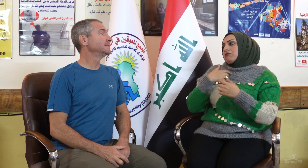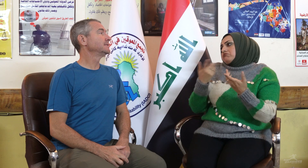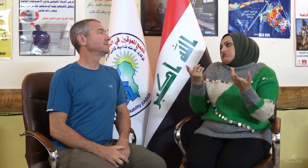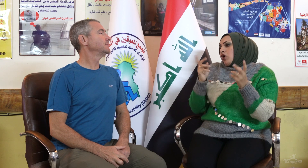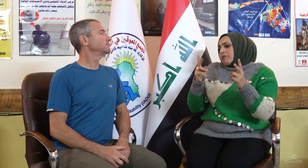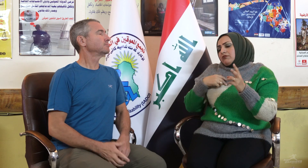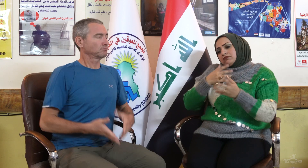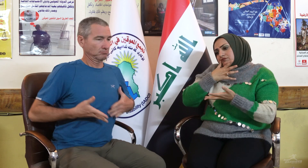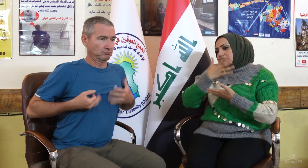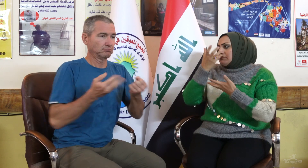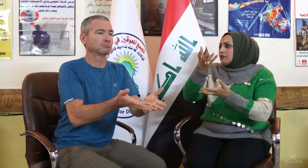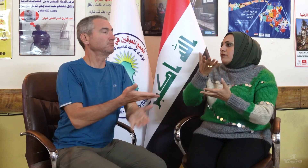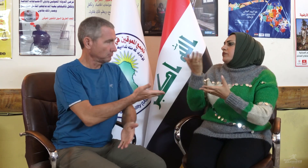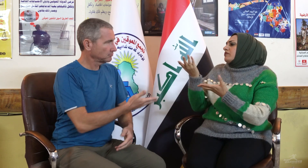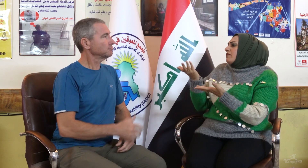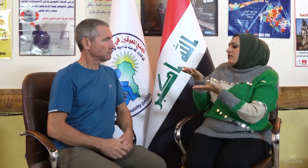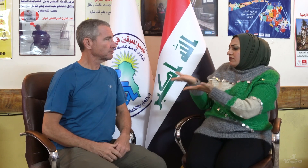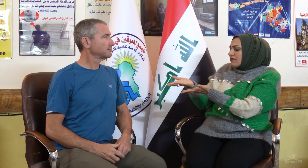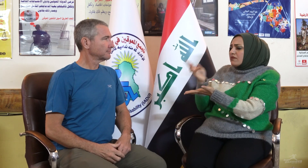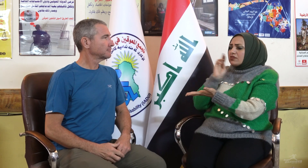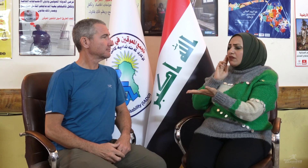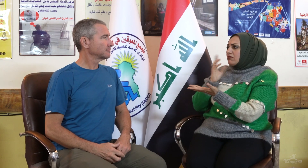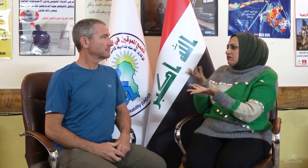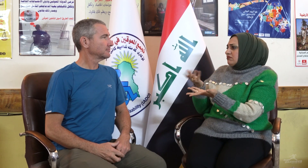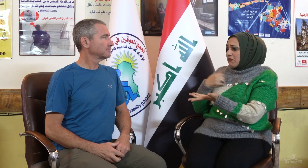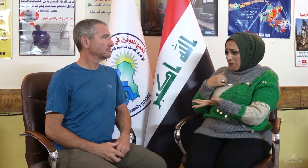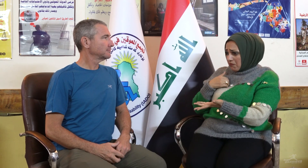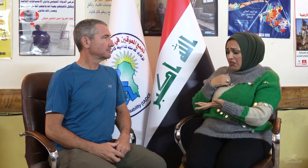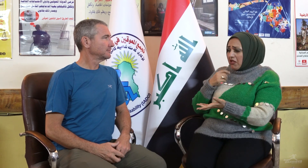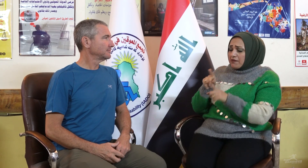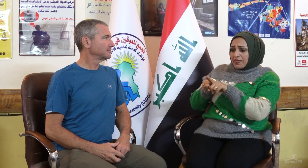But that can be expected with the message we had to share.